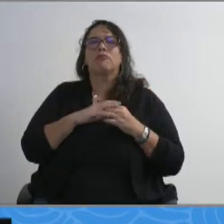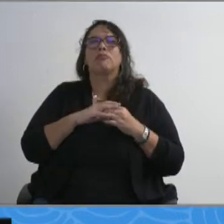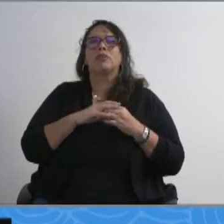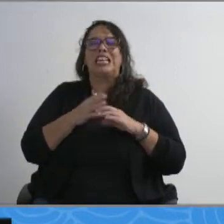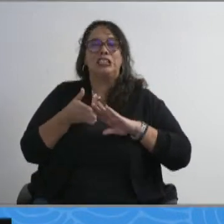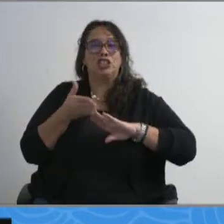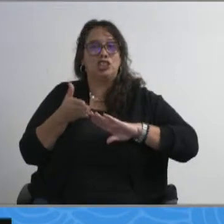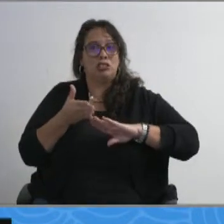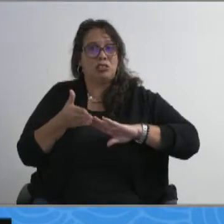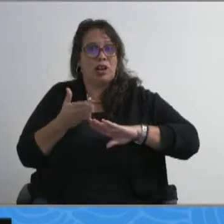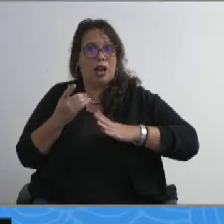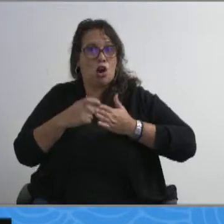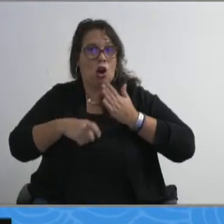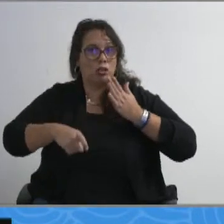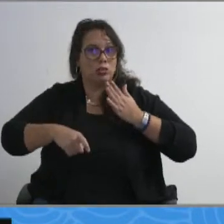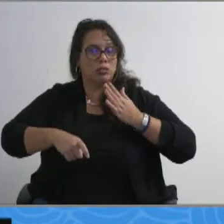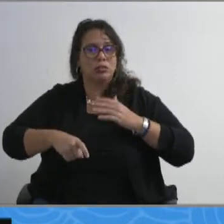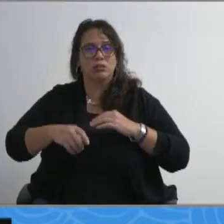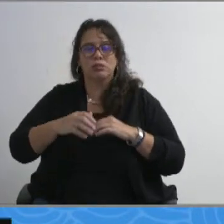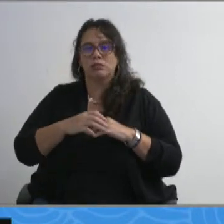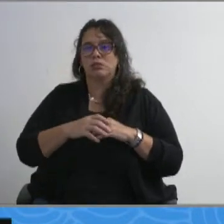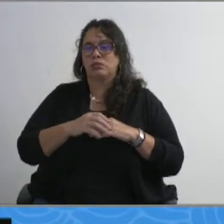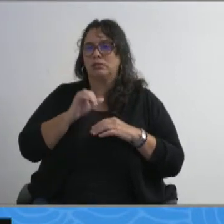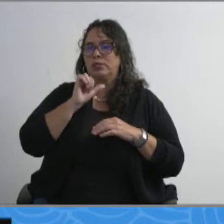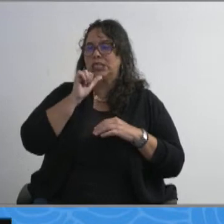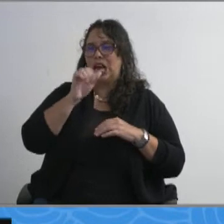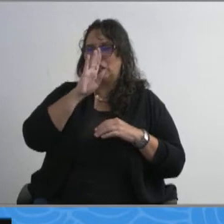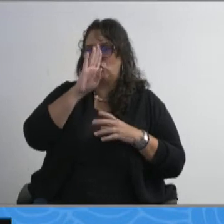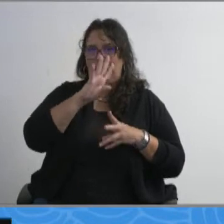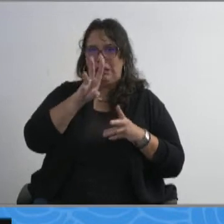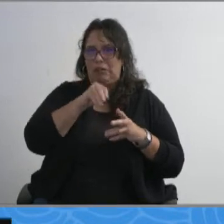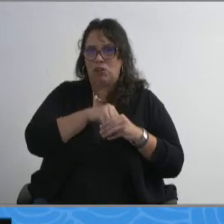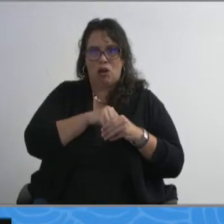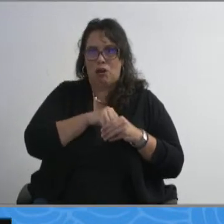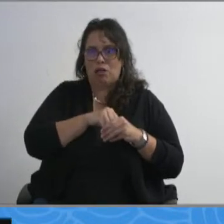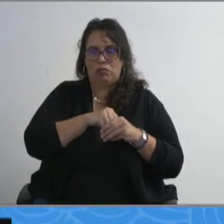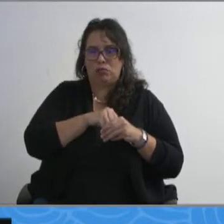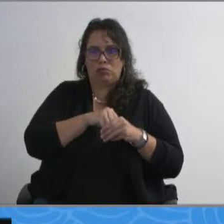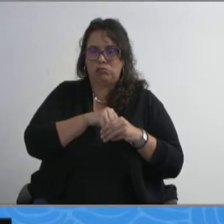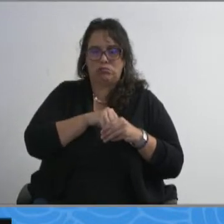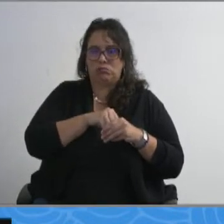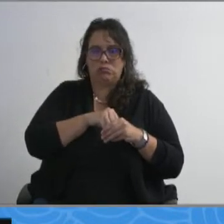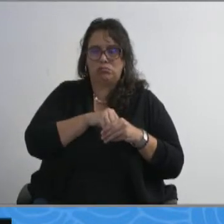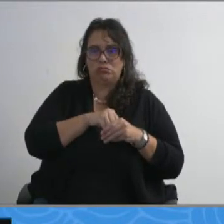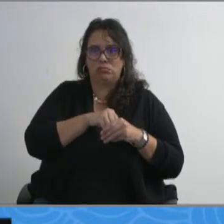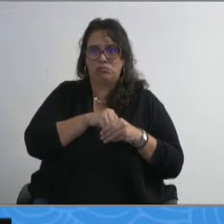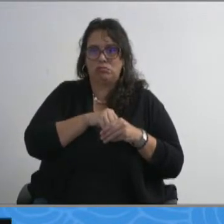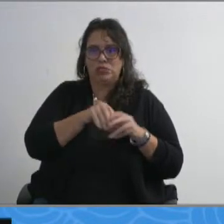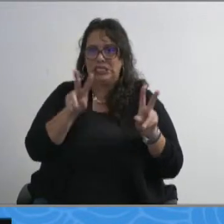but aren't really directly involved in the Title II, professional development.